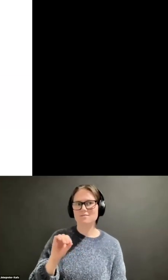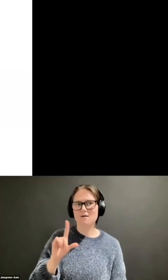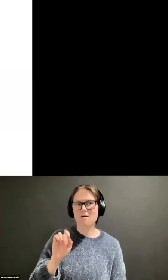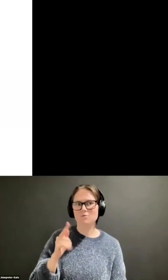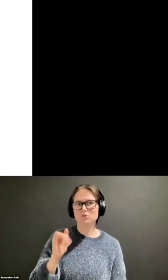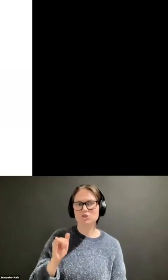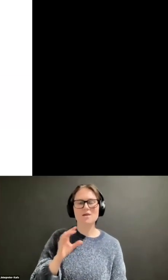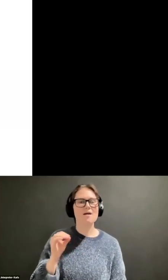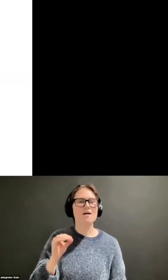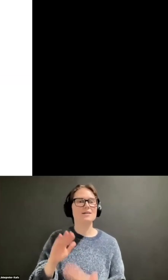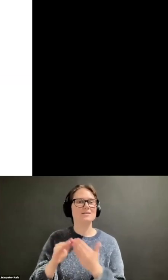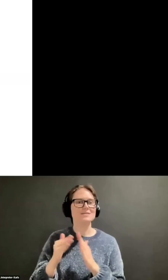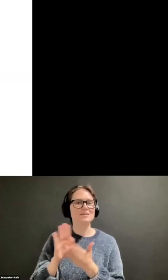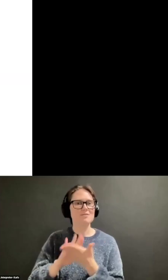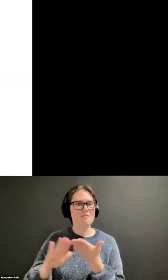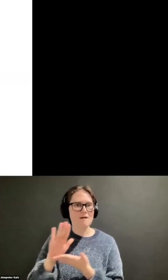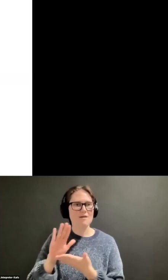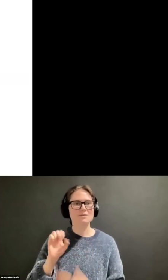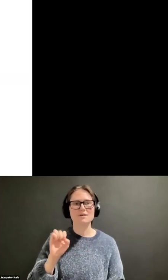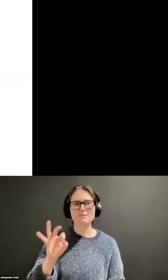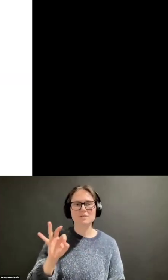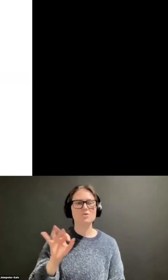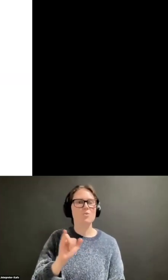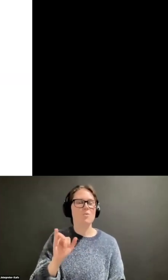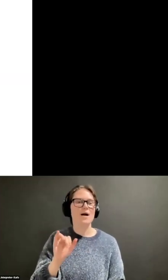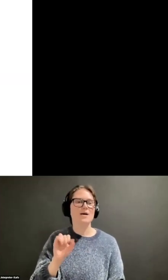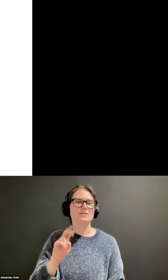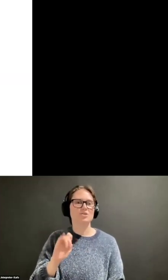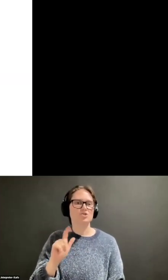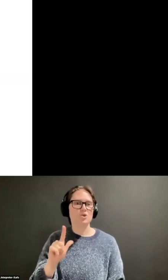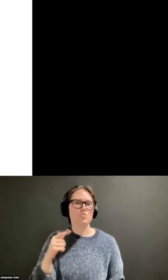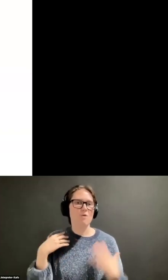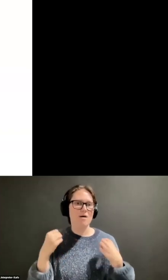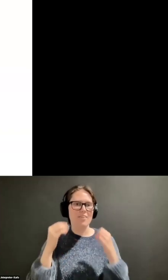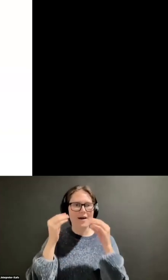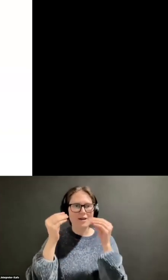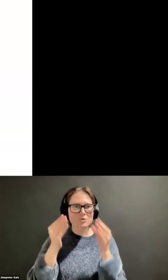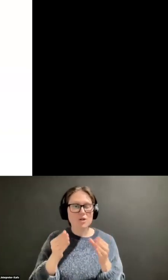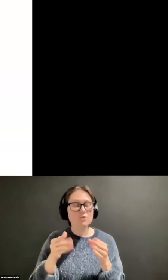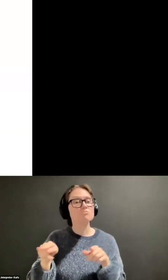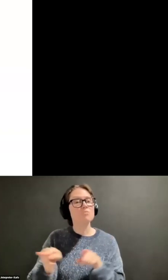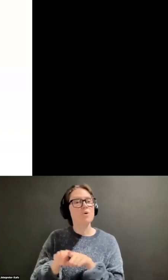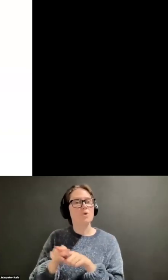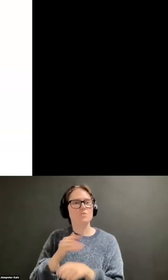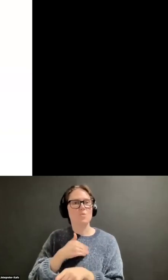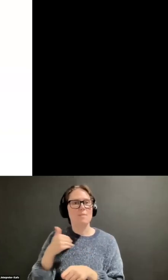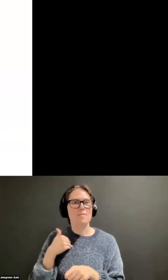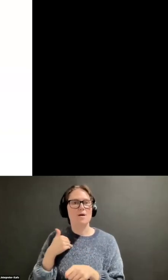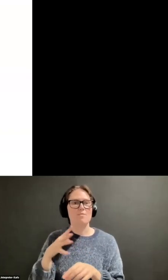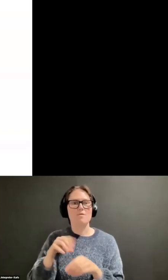health educator, and she is also a member of the Association of American Sexual Educators,